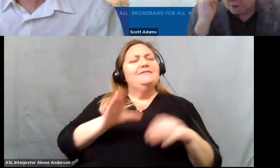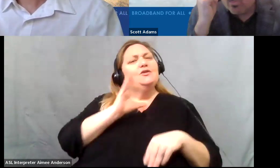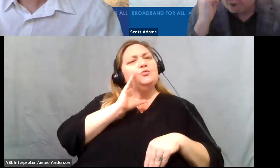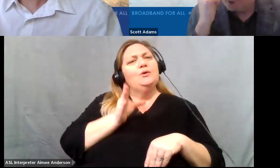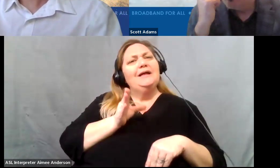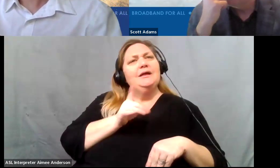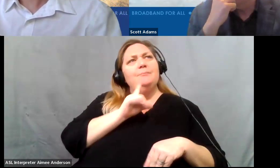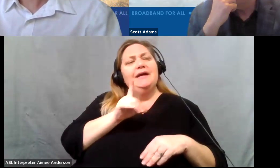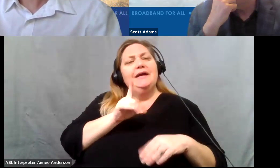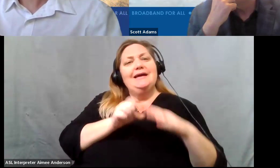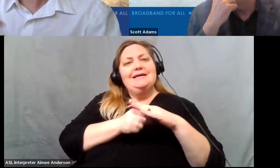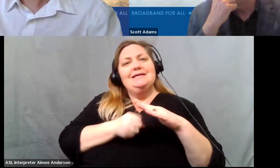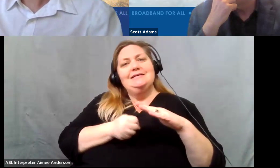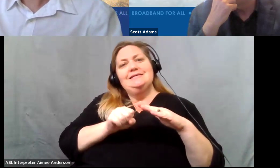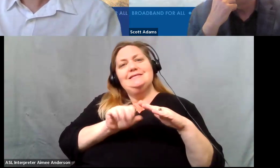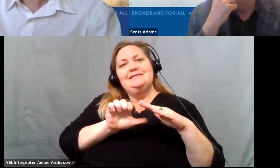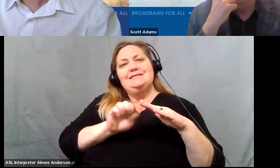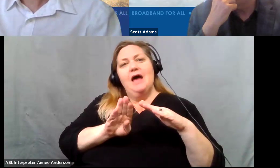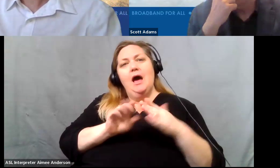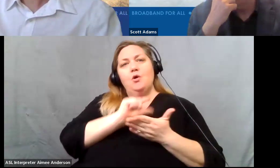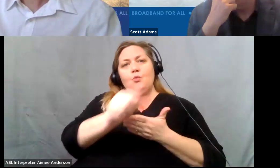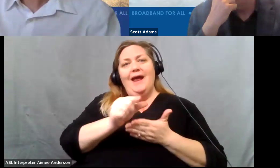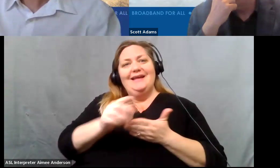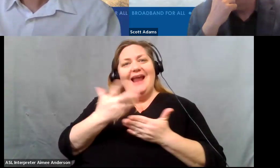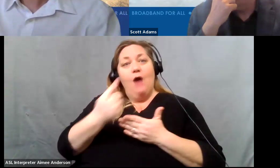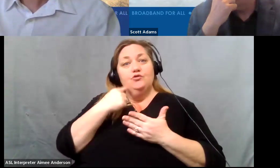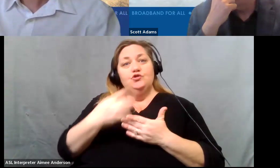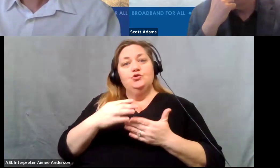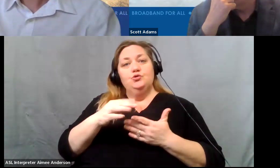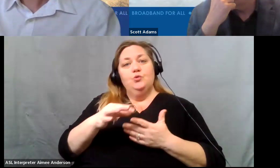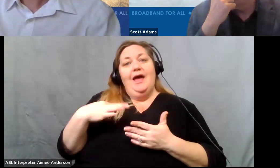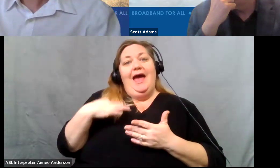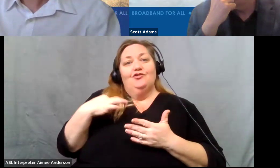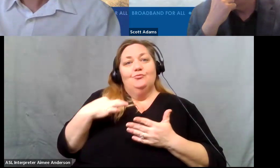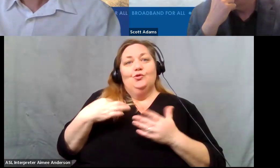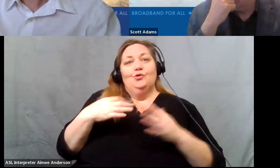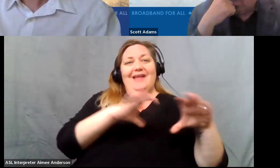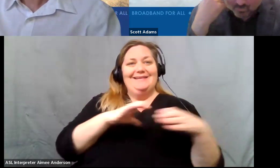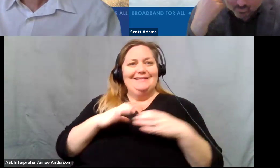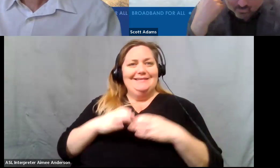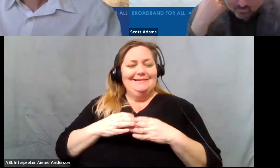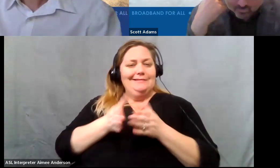sub-granted out to eligible entities and the reason why I asked that is here in Los Angeles